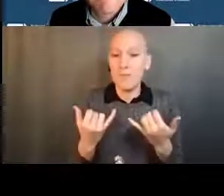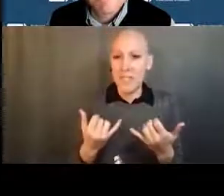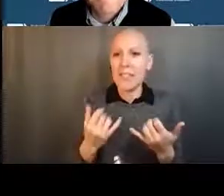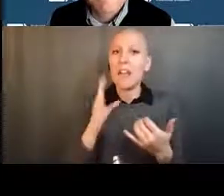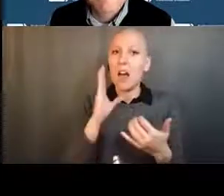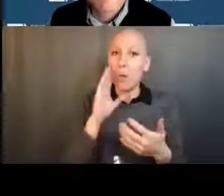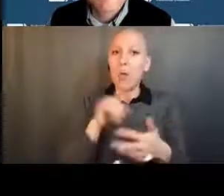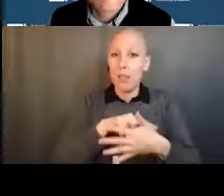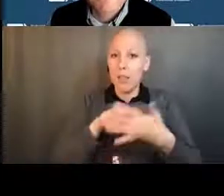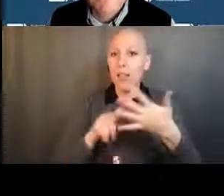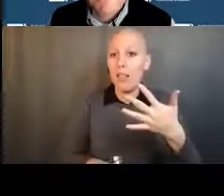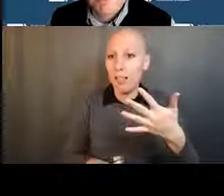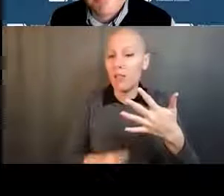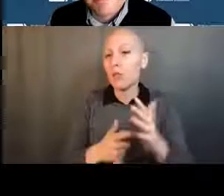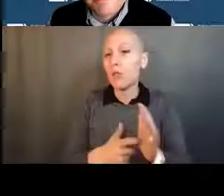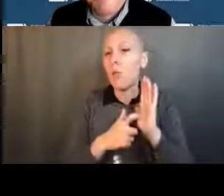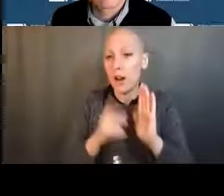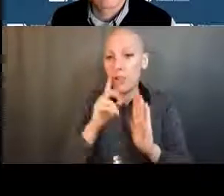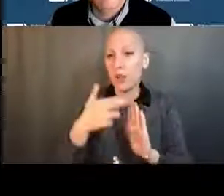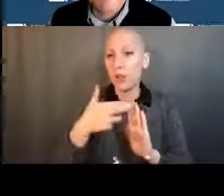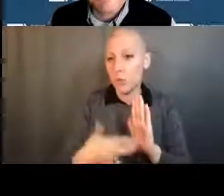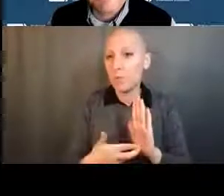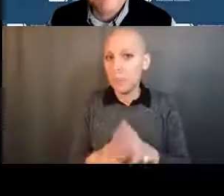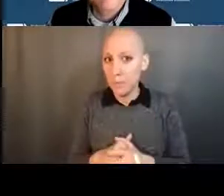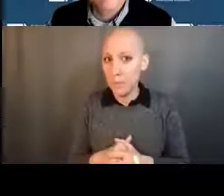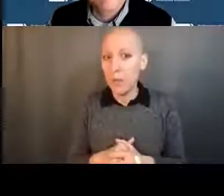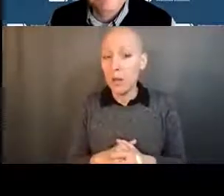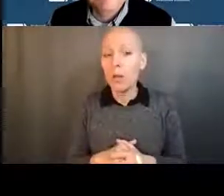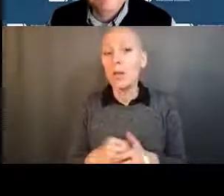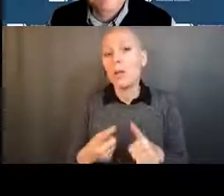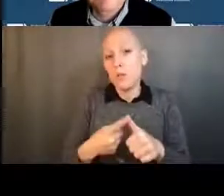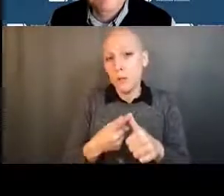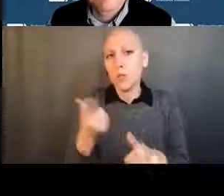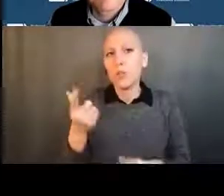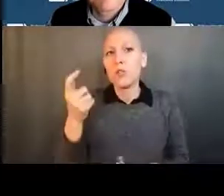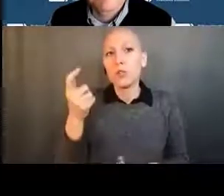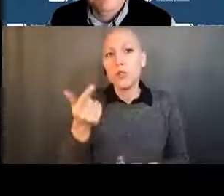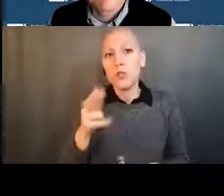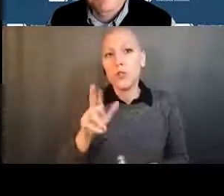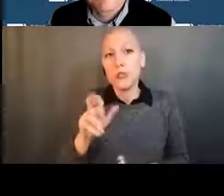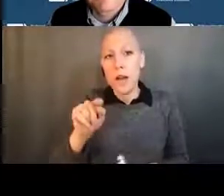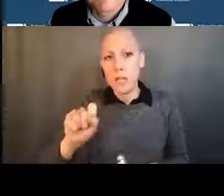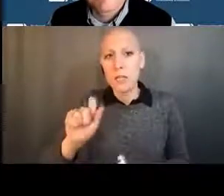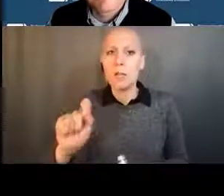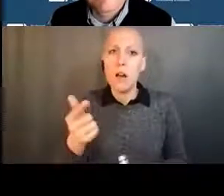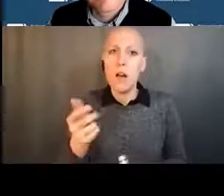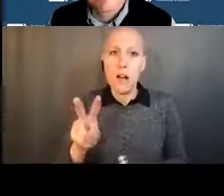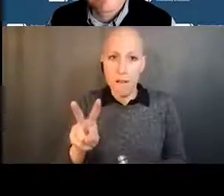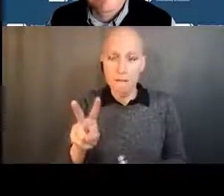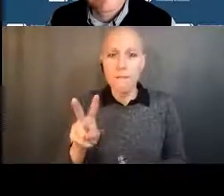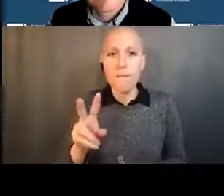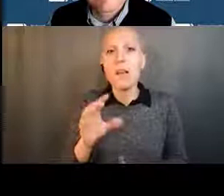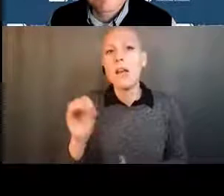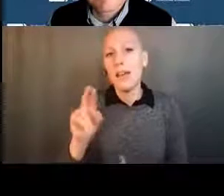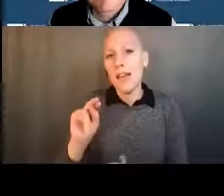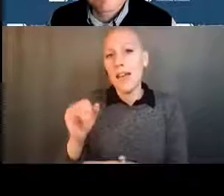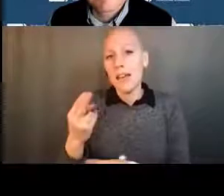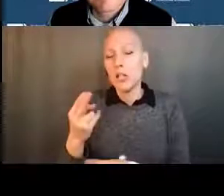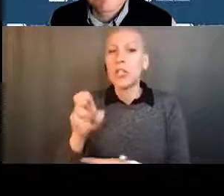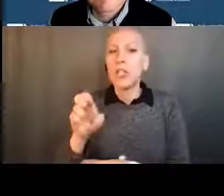So one is grants.gov and the other is the NIH eRA Commons and those are both institutional profiles.